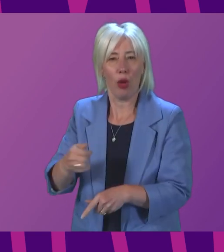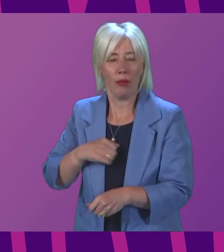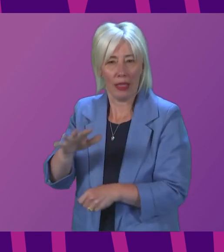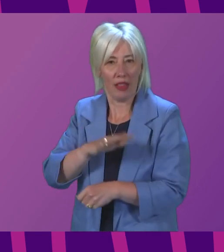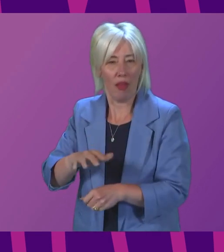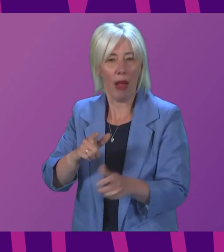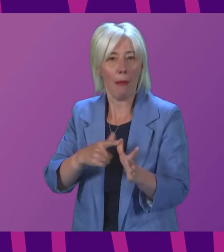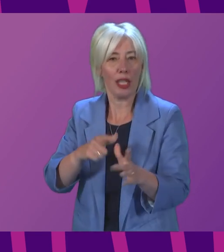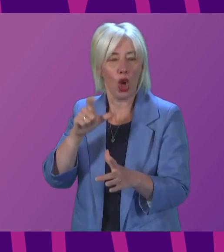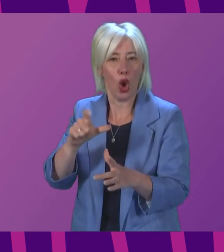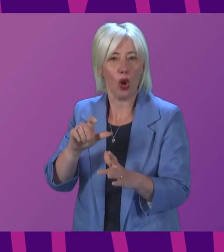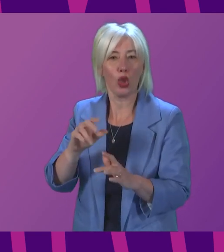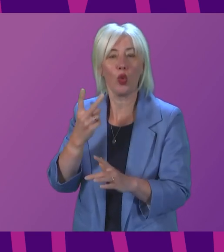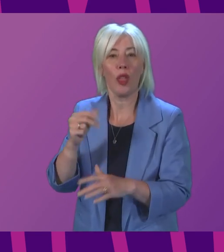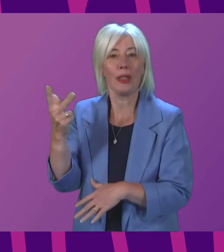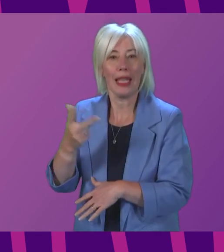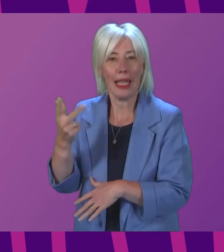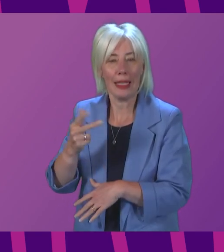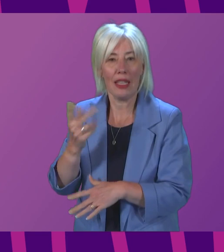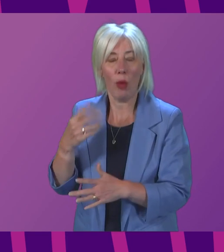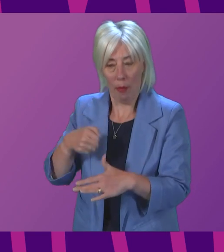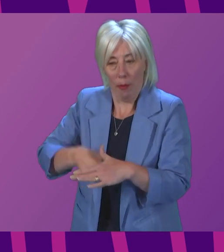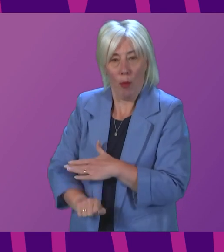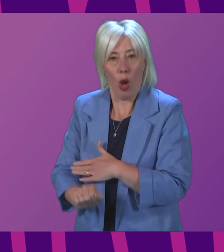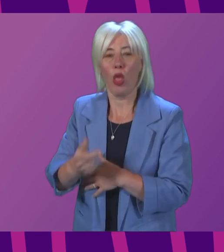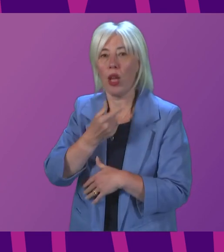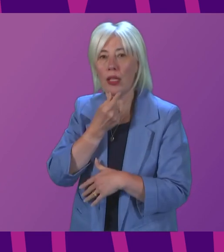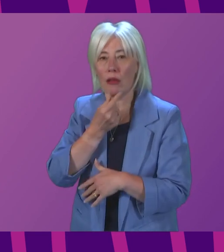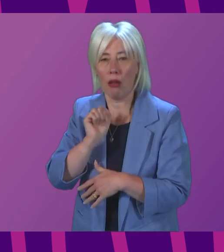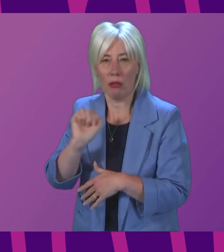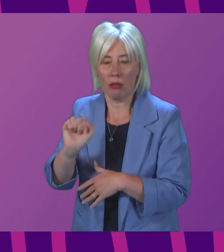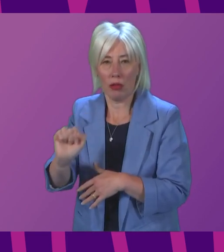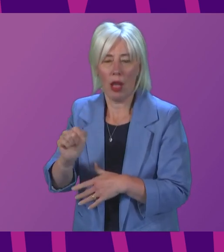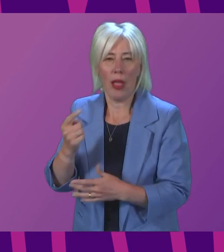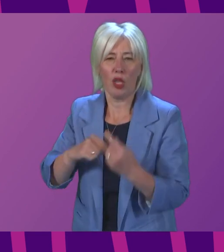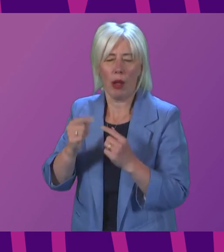10 December 2018 shortly after the birth of her son, Murray, when she became disorientated